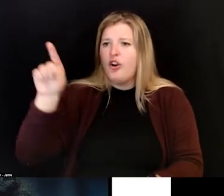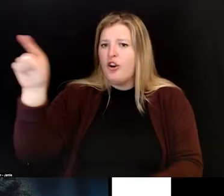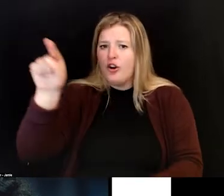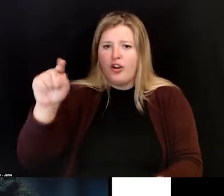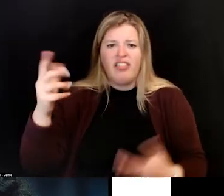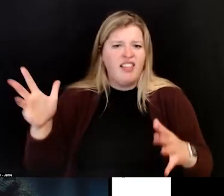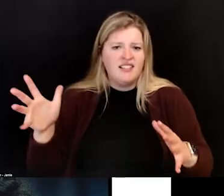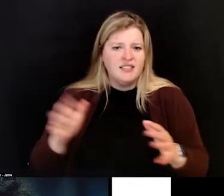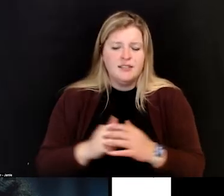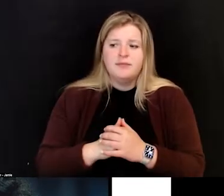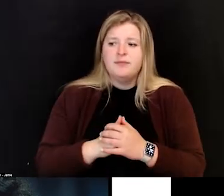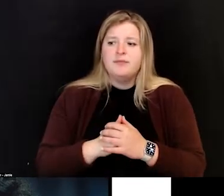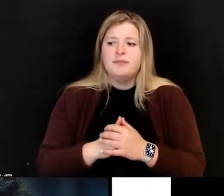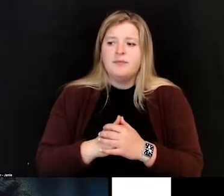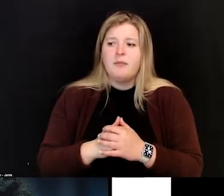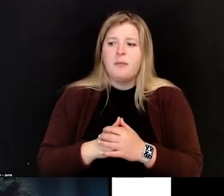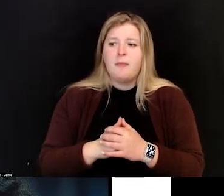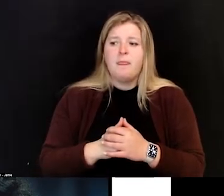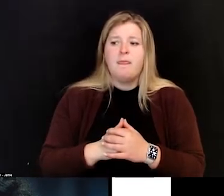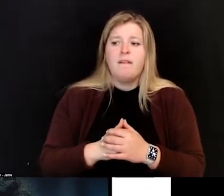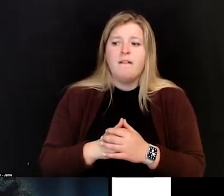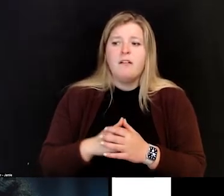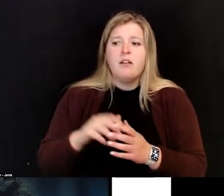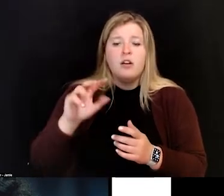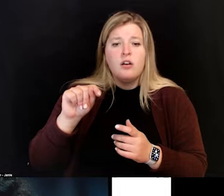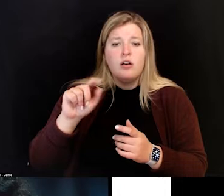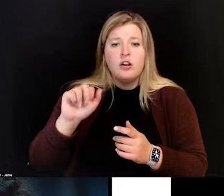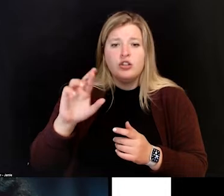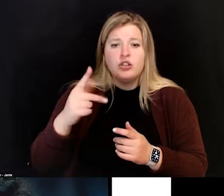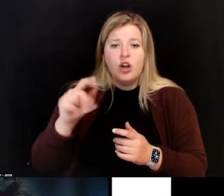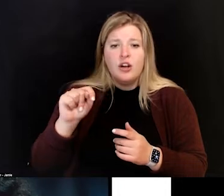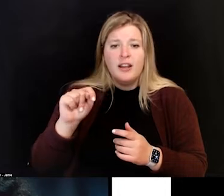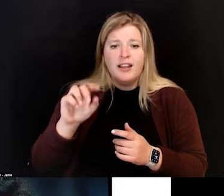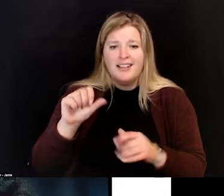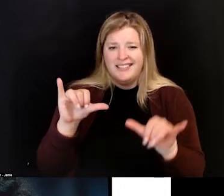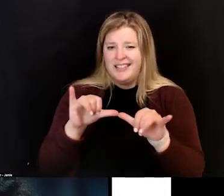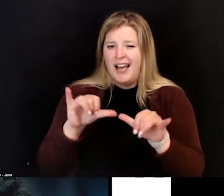And then Target Size is a AAA requirement.